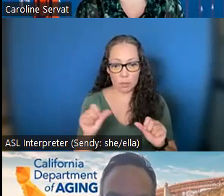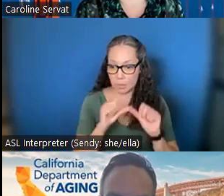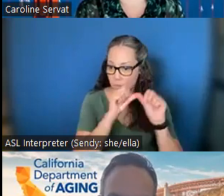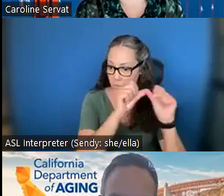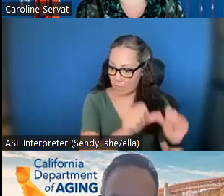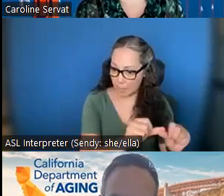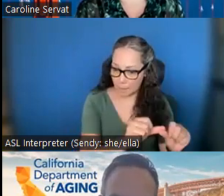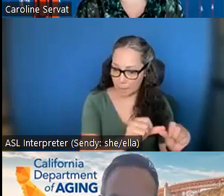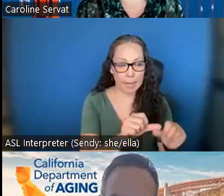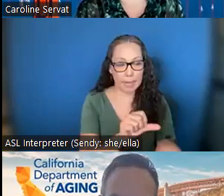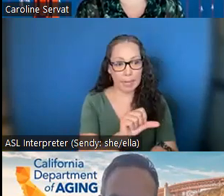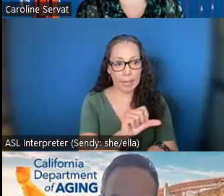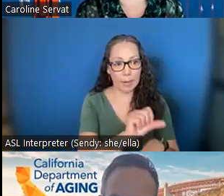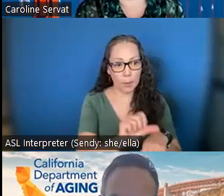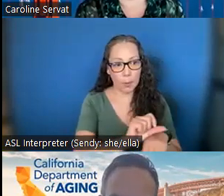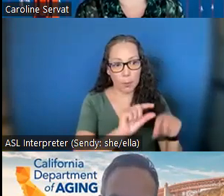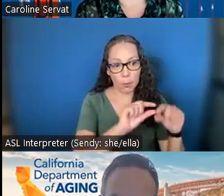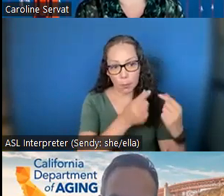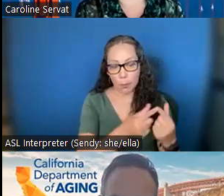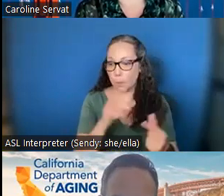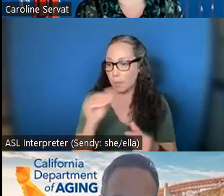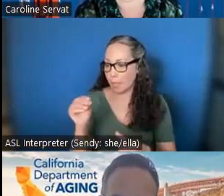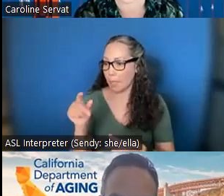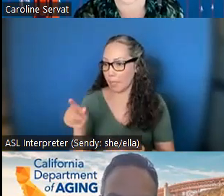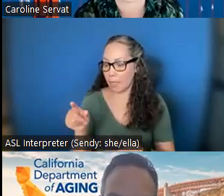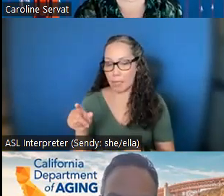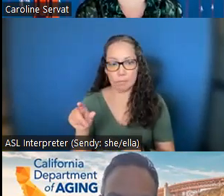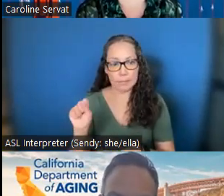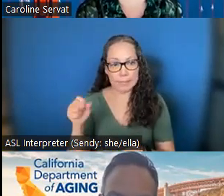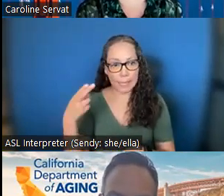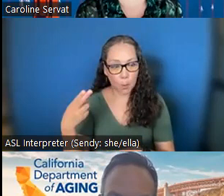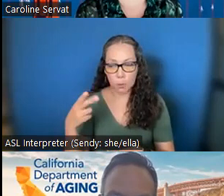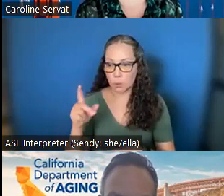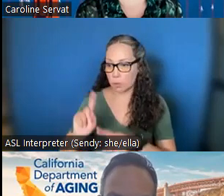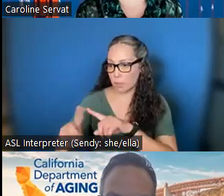all of the various stakeholders including um our our wonderful uh Partners at CBA so so